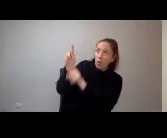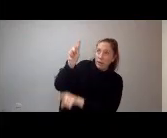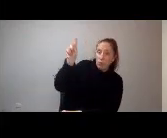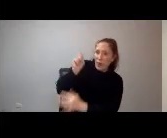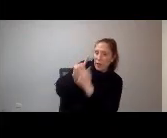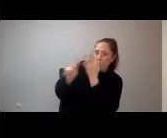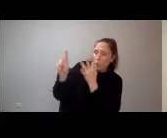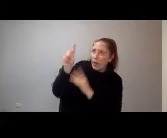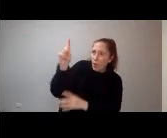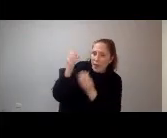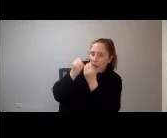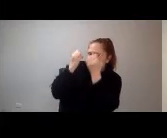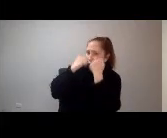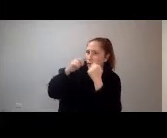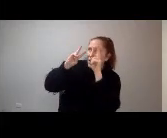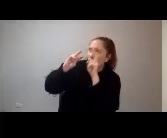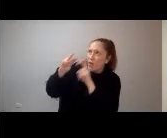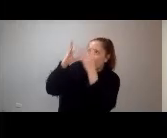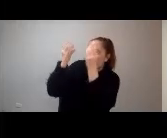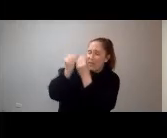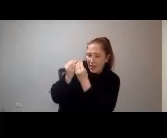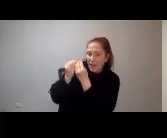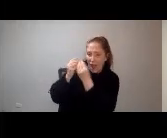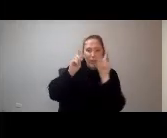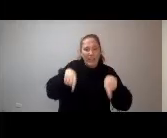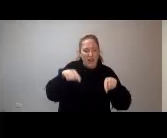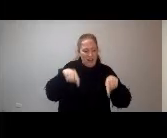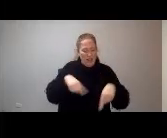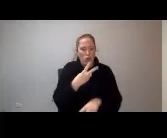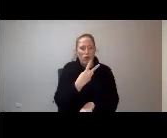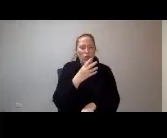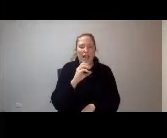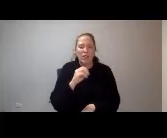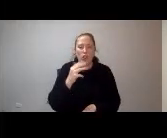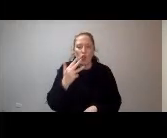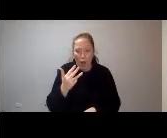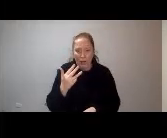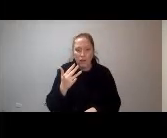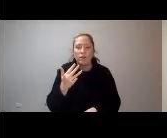since 2009 in Australia. And it's an example, I think,